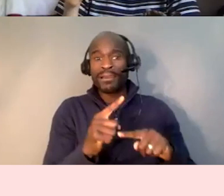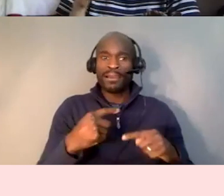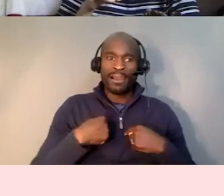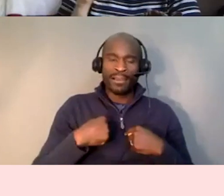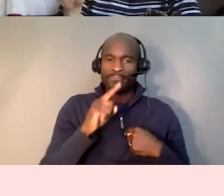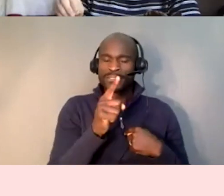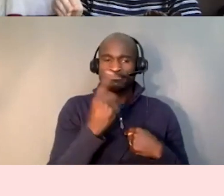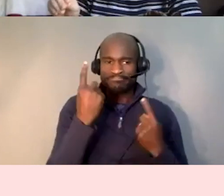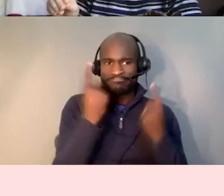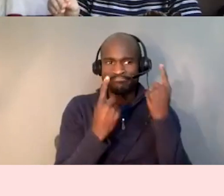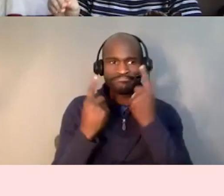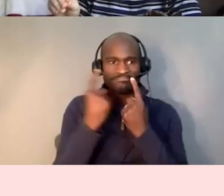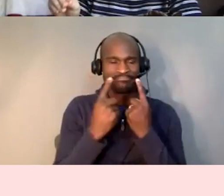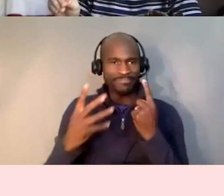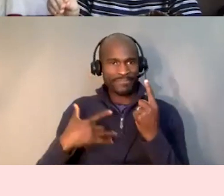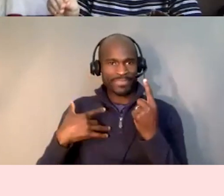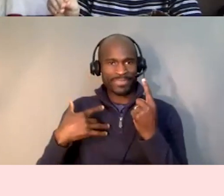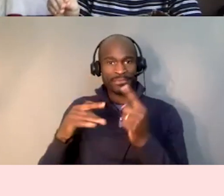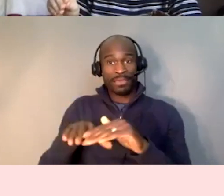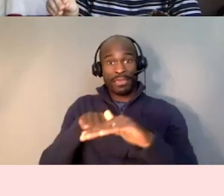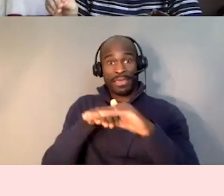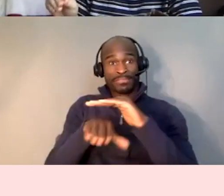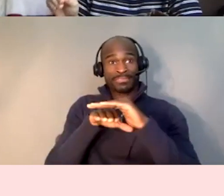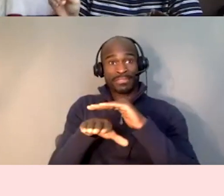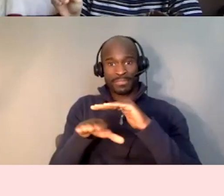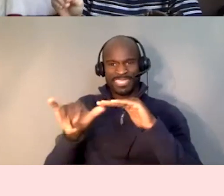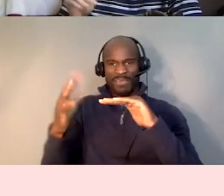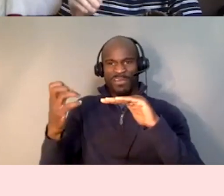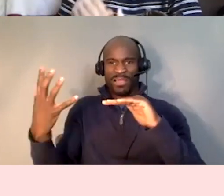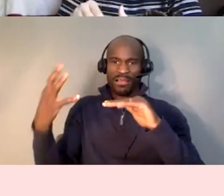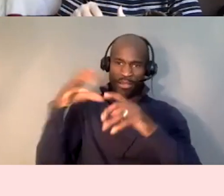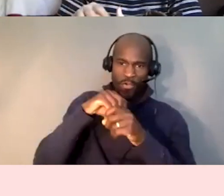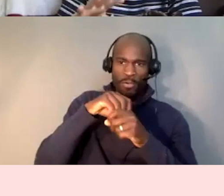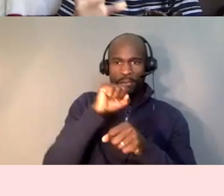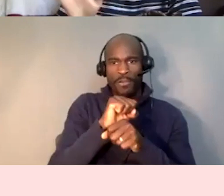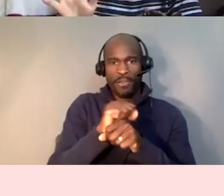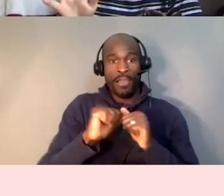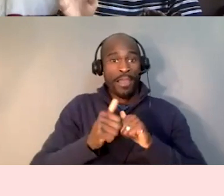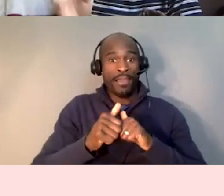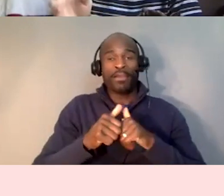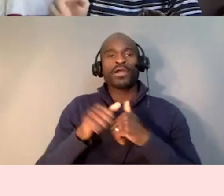for including accessibility in my work through doing UX but again we'll get to that.